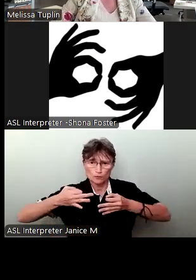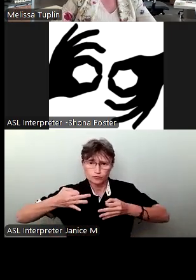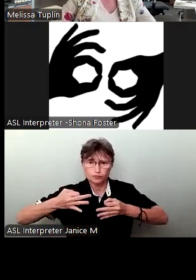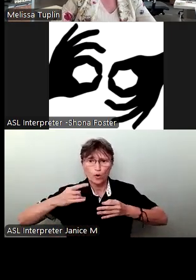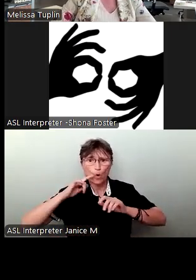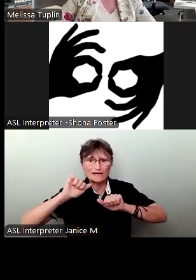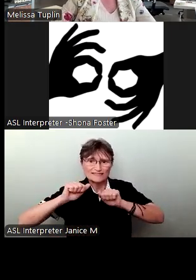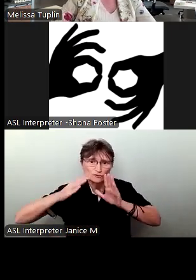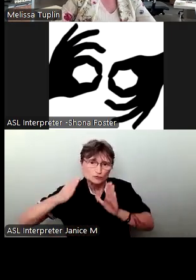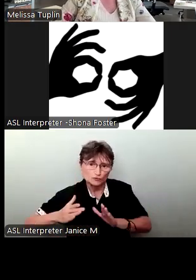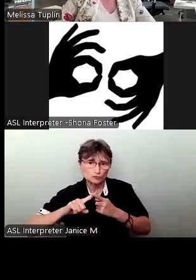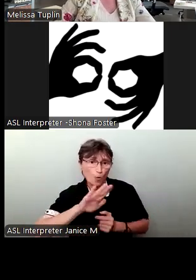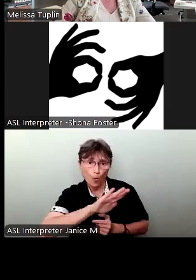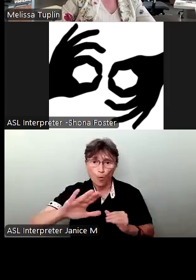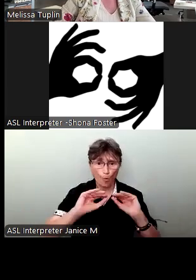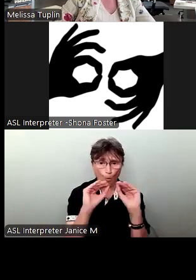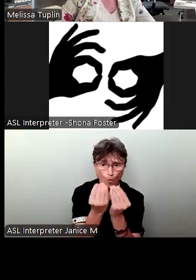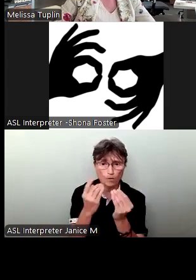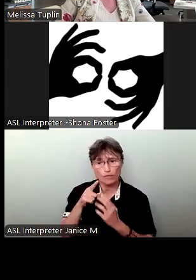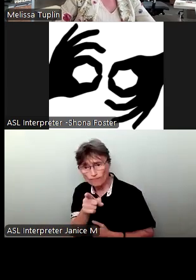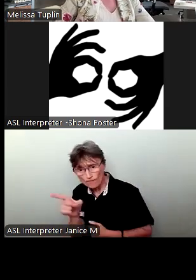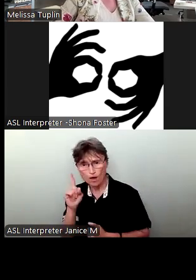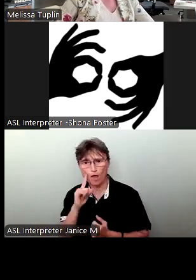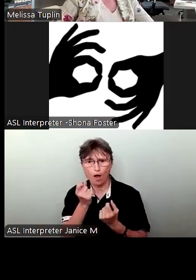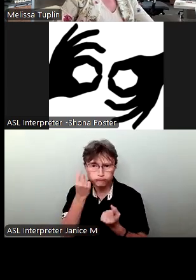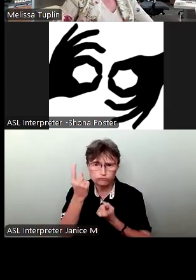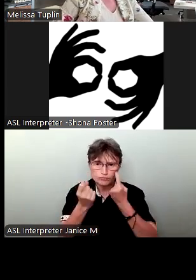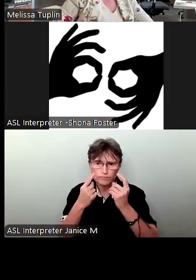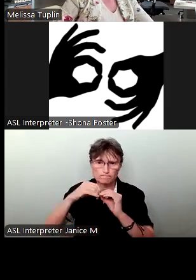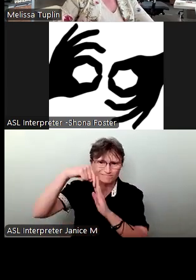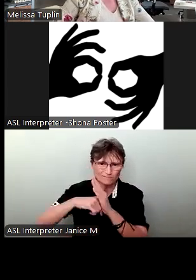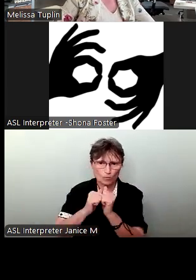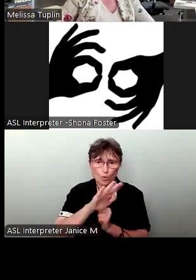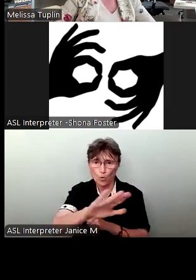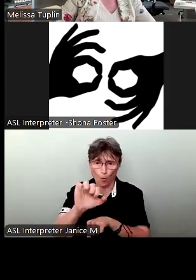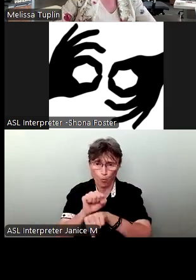developing a deep understanding of your work with the same assessors, reviewing applications